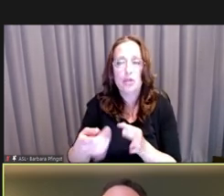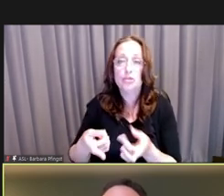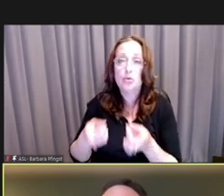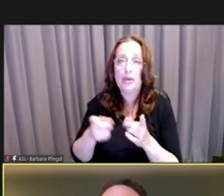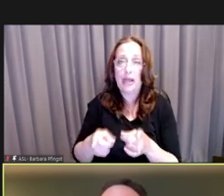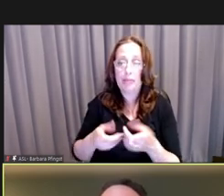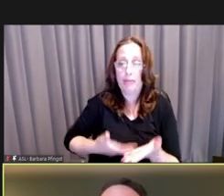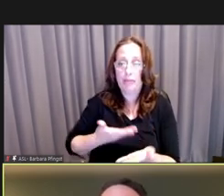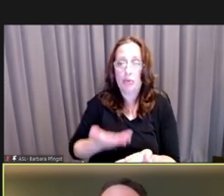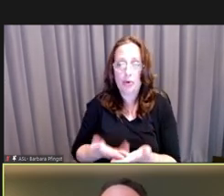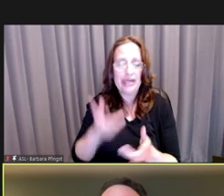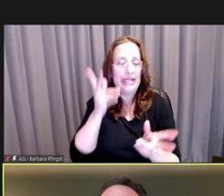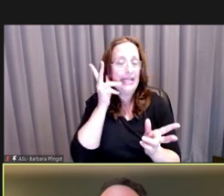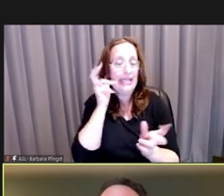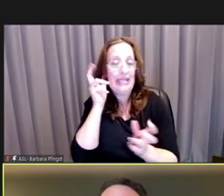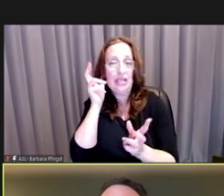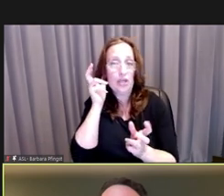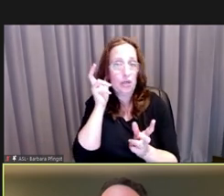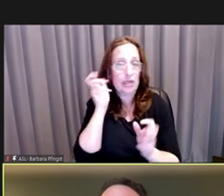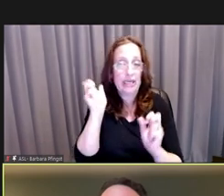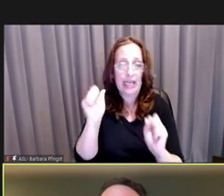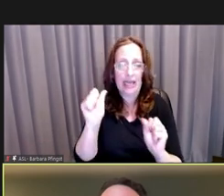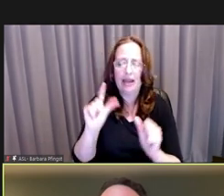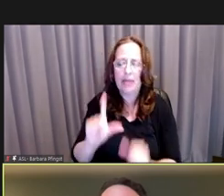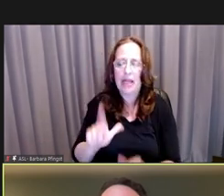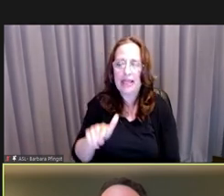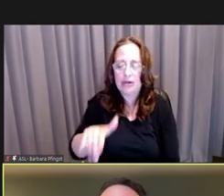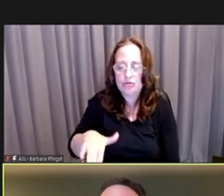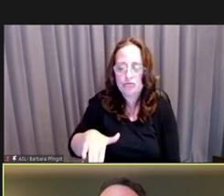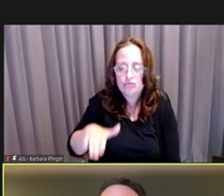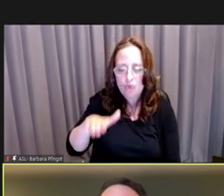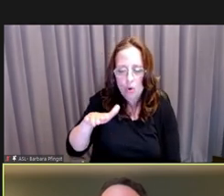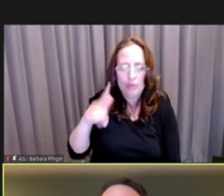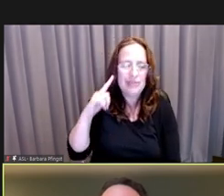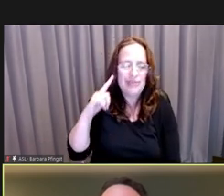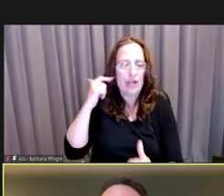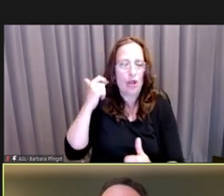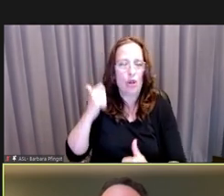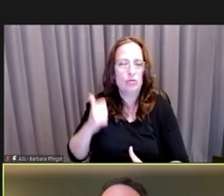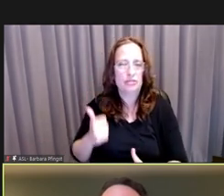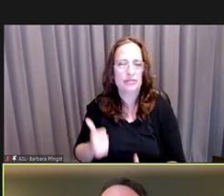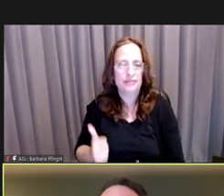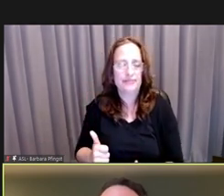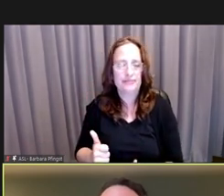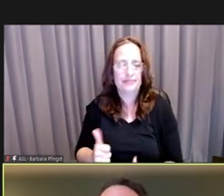and we relate it back, based on the history or based on testing, to it being related to CMV.